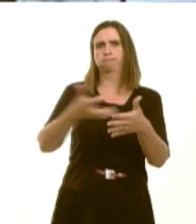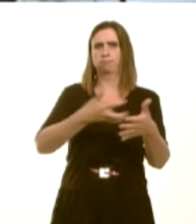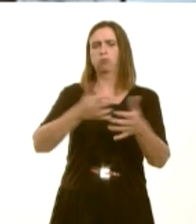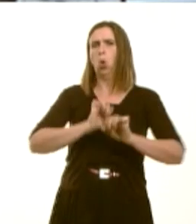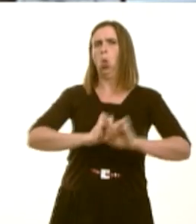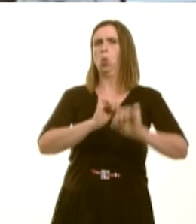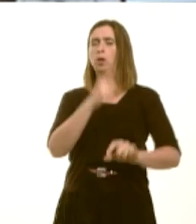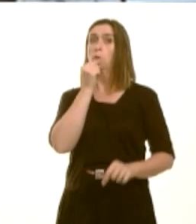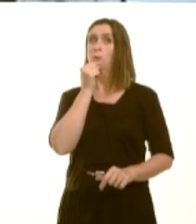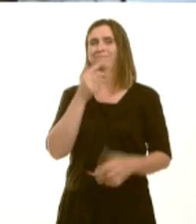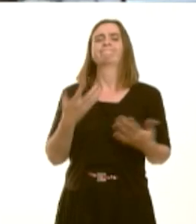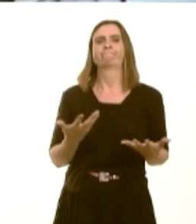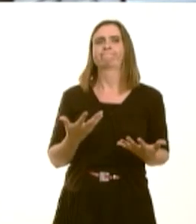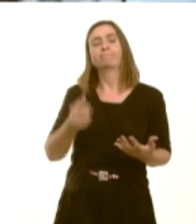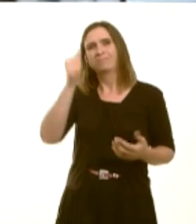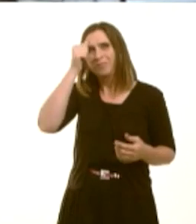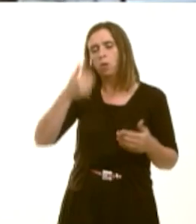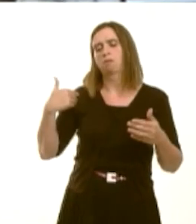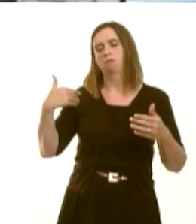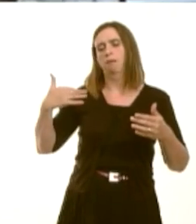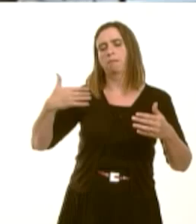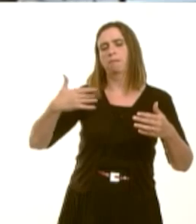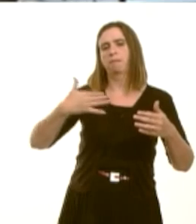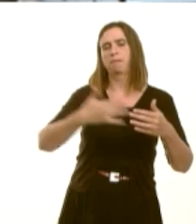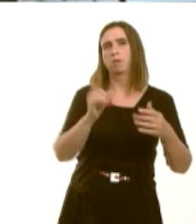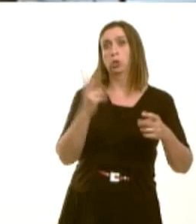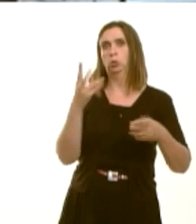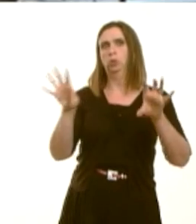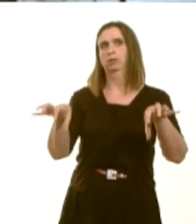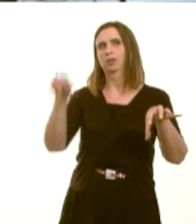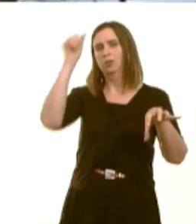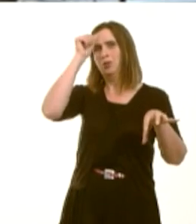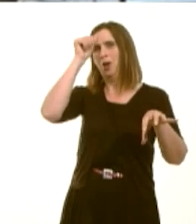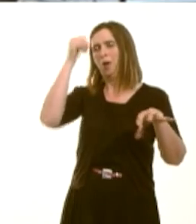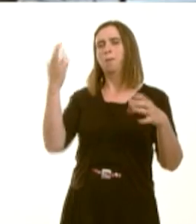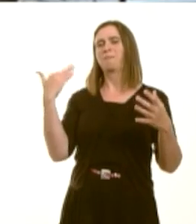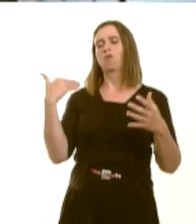know the history of at least two sites in terms of a transfer of ownership to a company